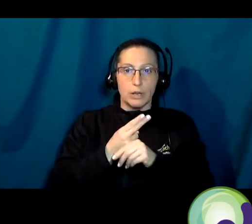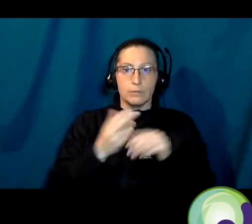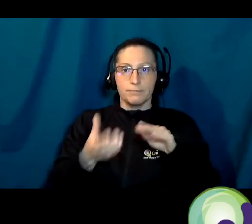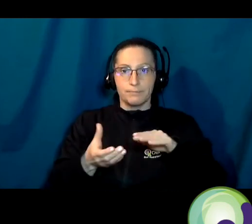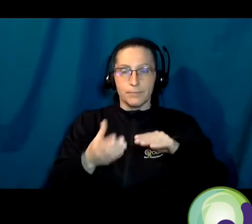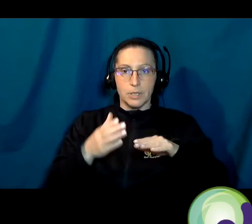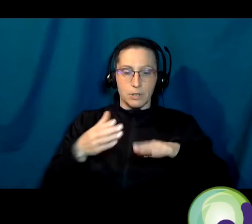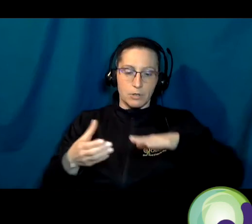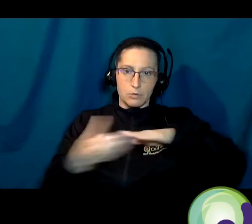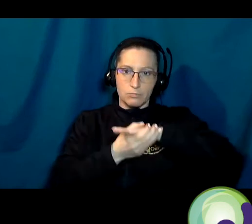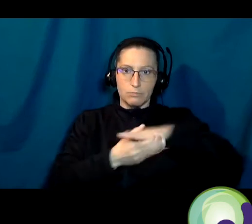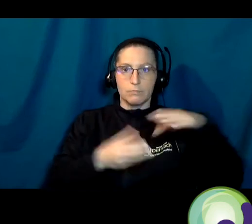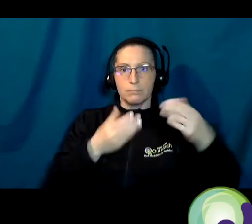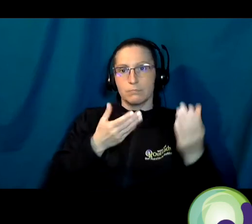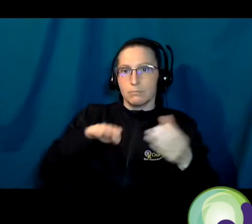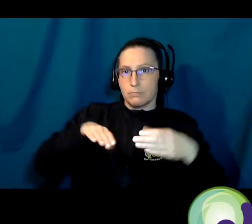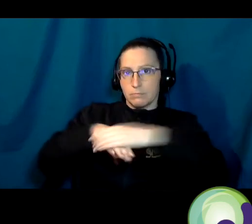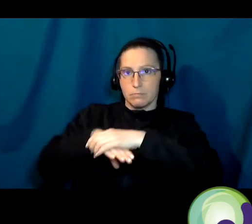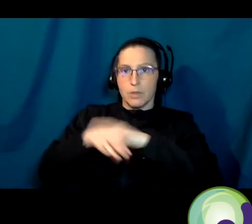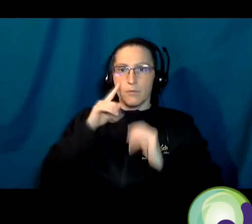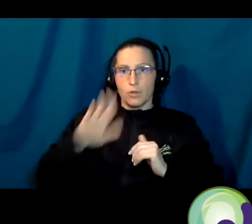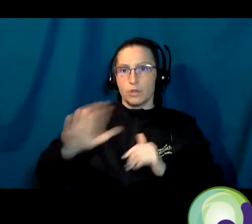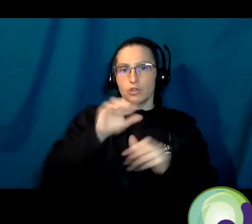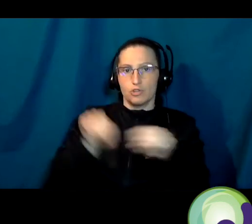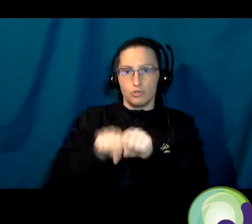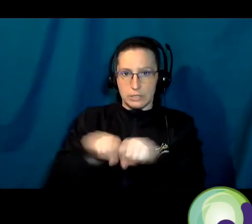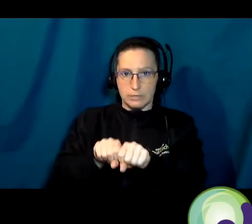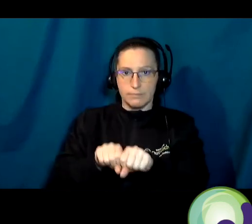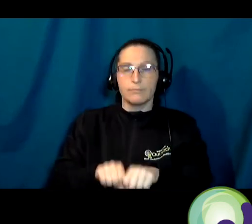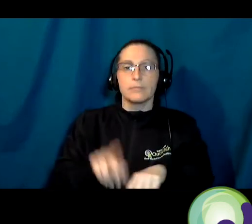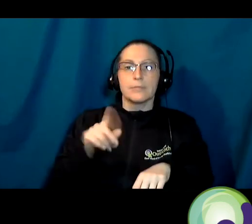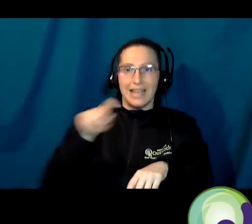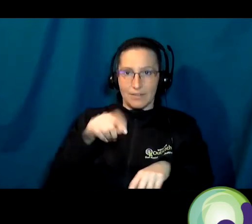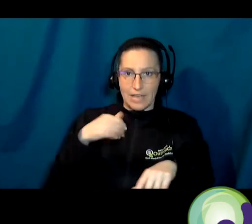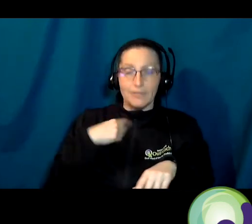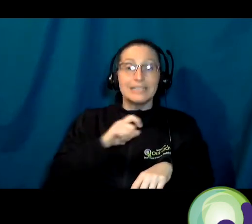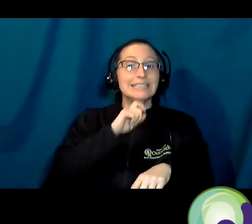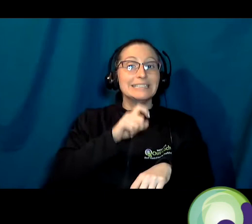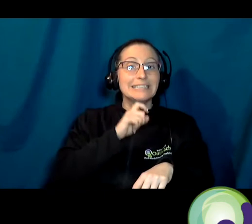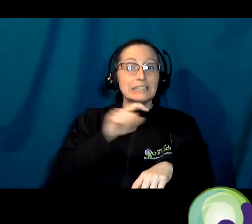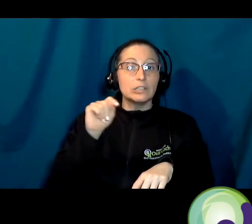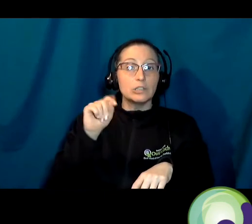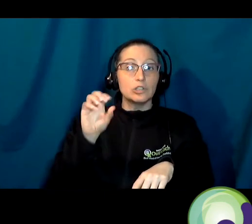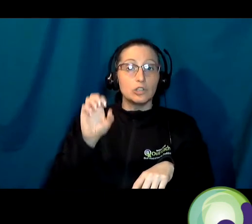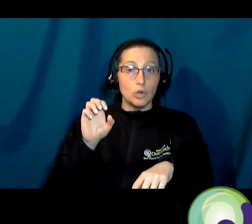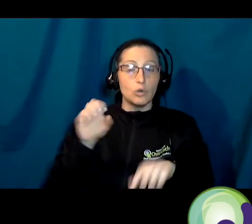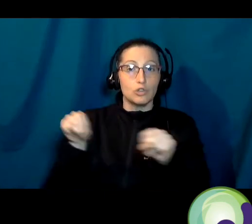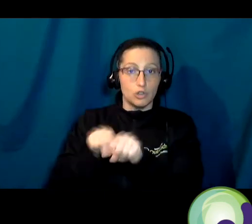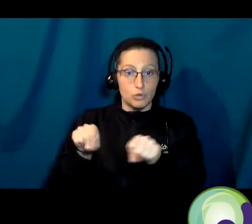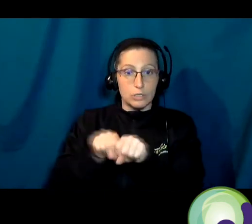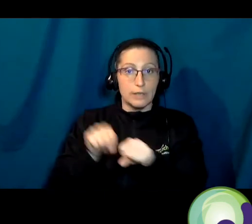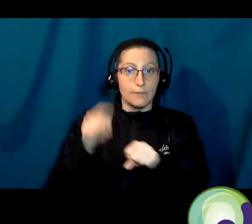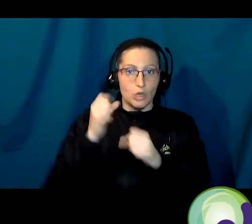cover their shoes that they wear. They do have to wear steel-toed shoes, as a safety precaution.